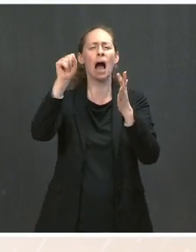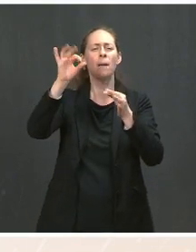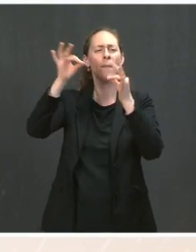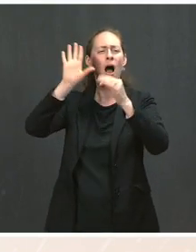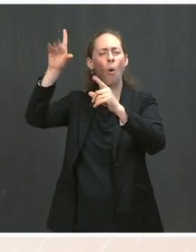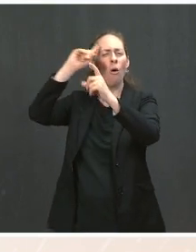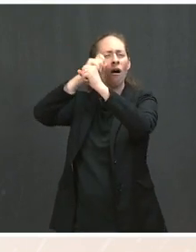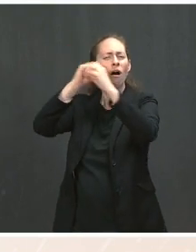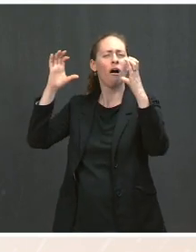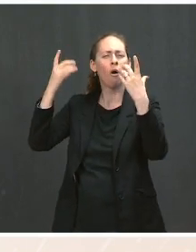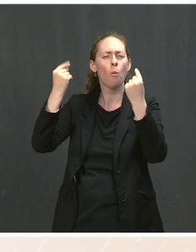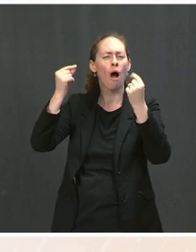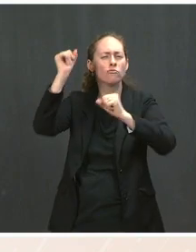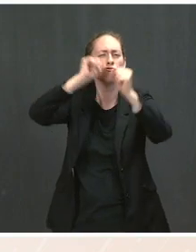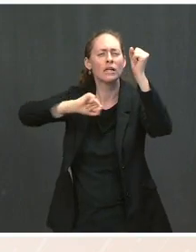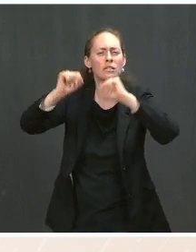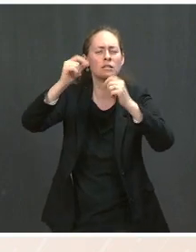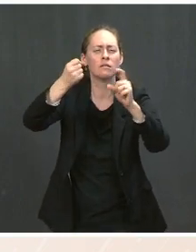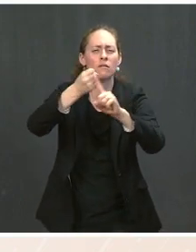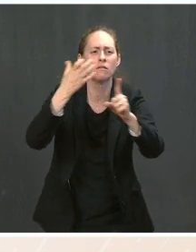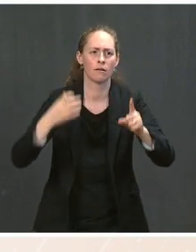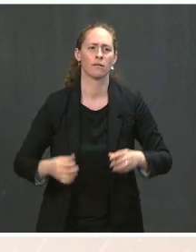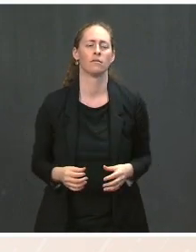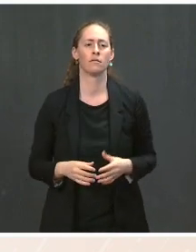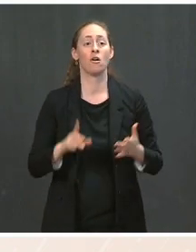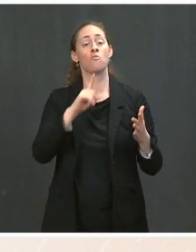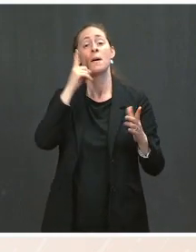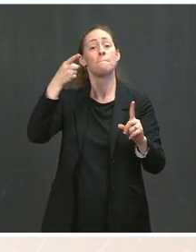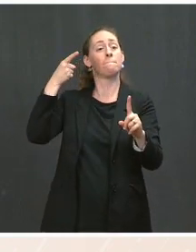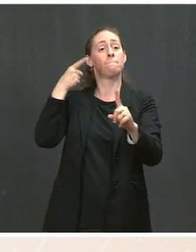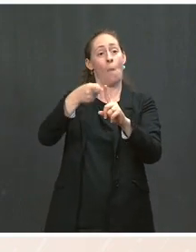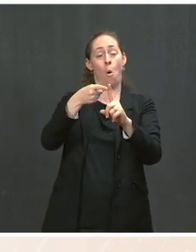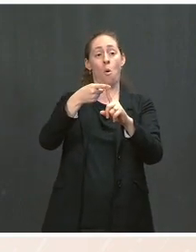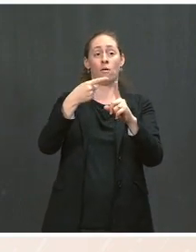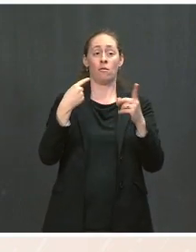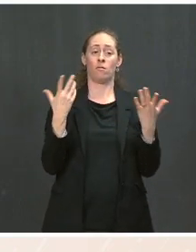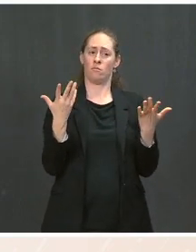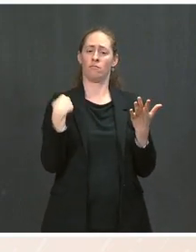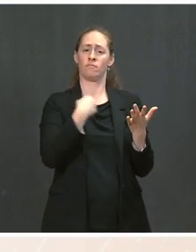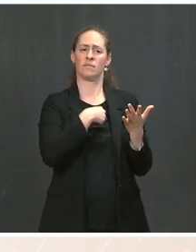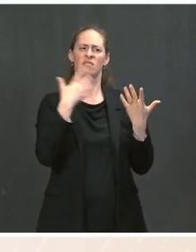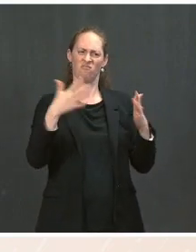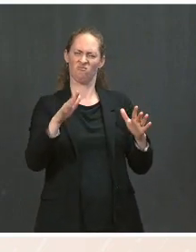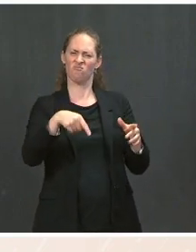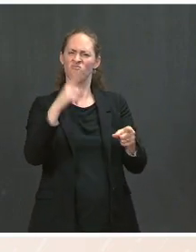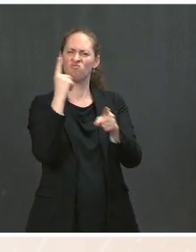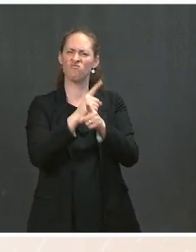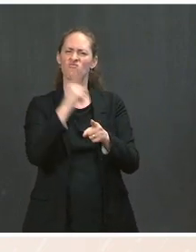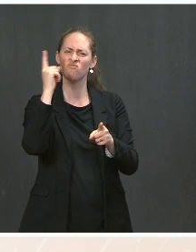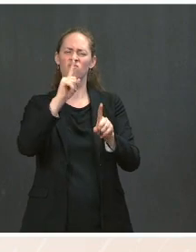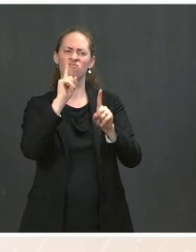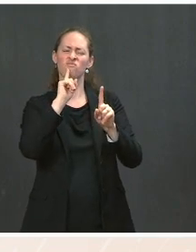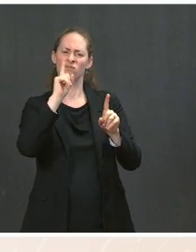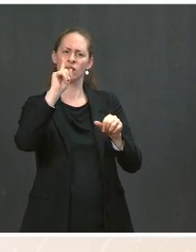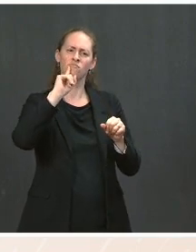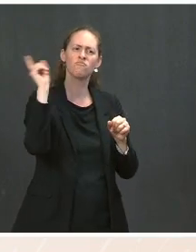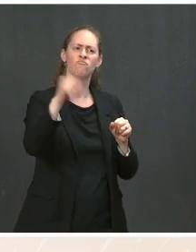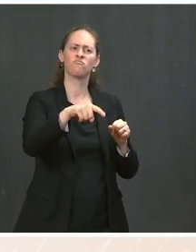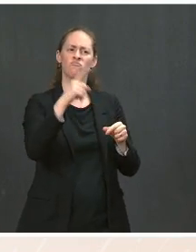broadly speaking, we felt this package was proportionate and appropriate for the response. But there were a number of steps, as you know and you've all reported on,